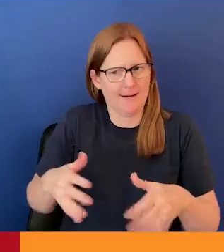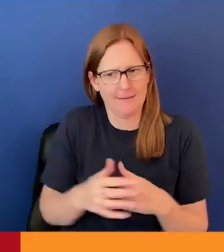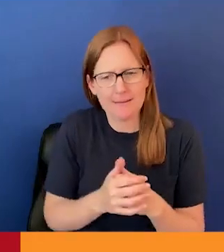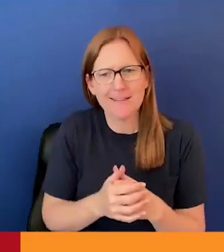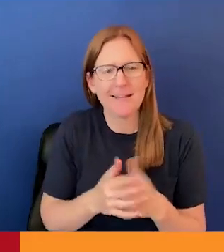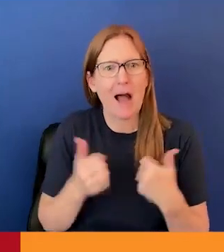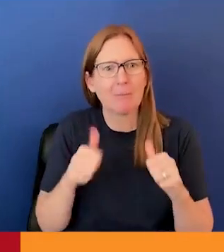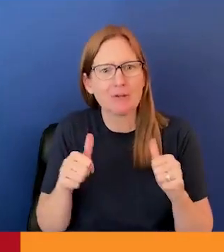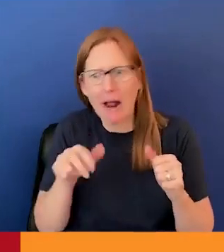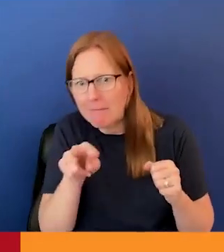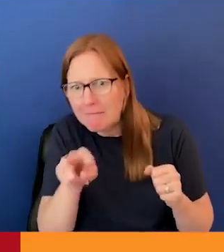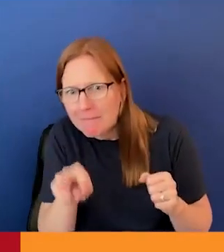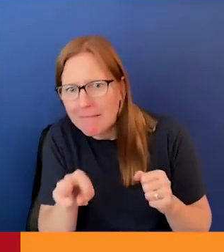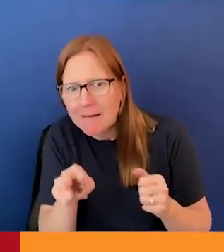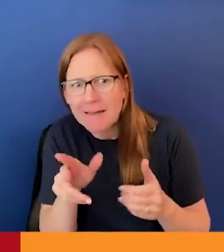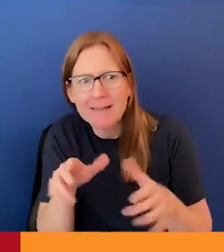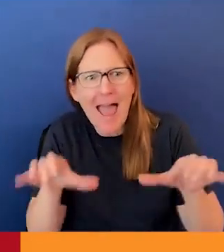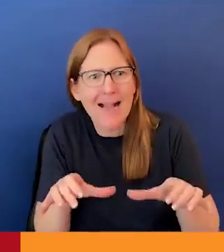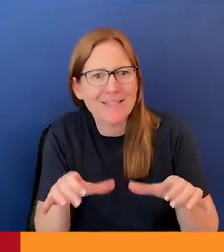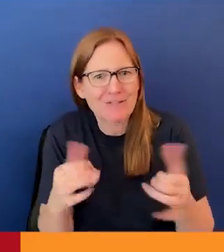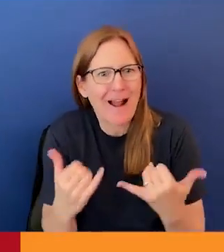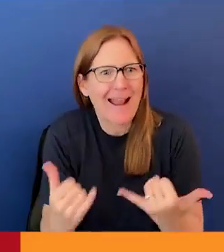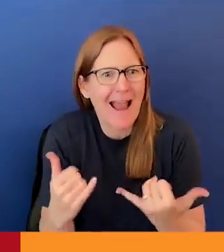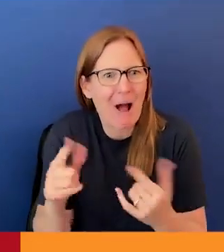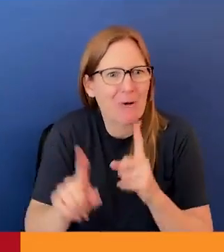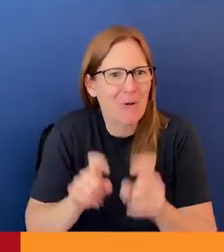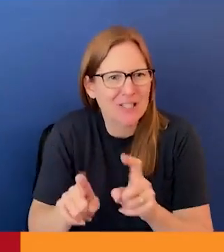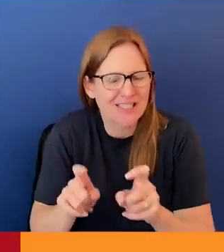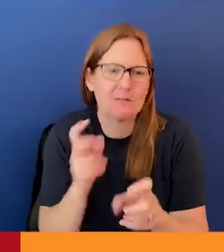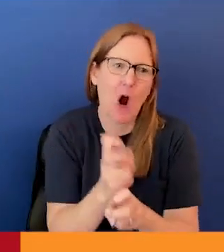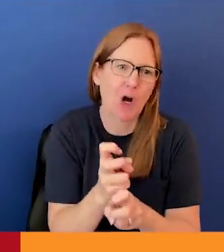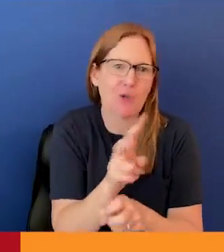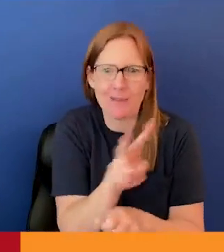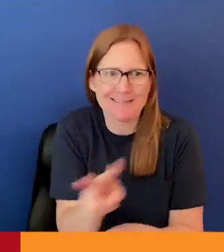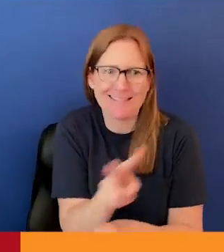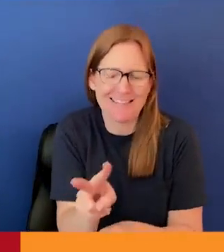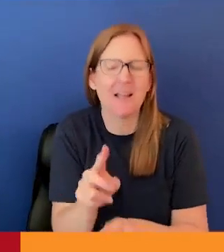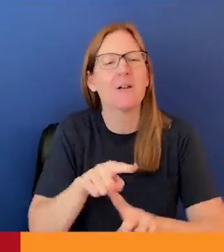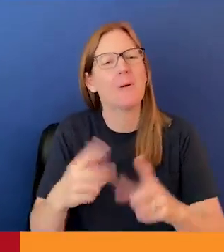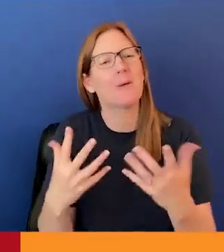that have been coming in on the webinar, which is sometimes hard to do. But we did want to respond to some of the questions